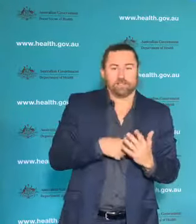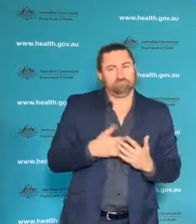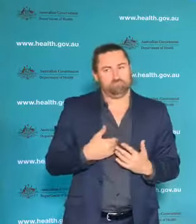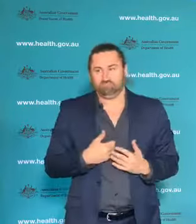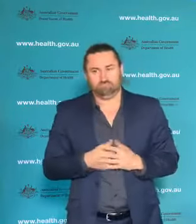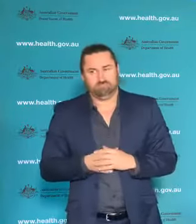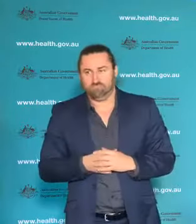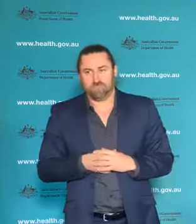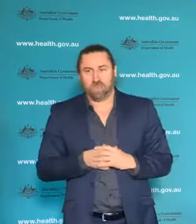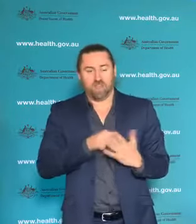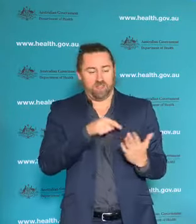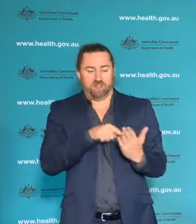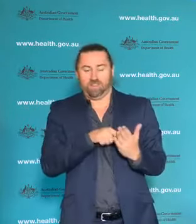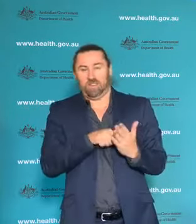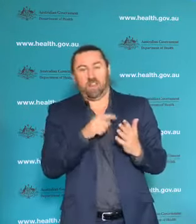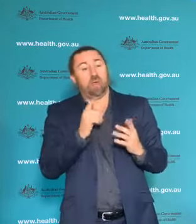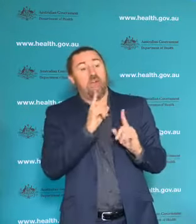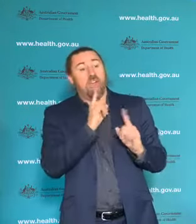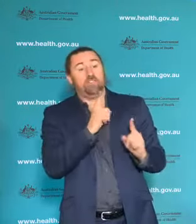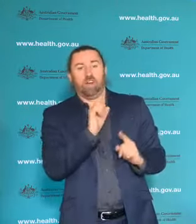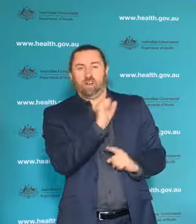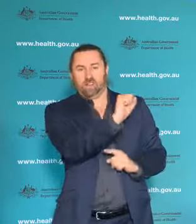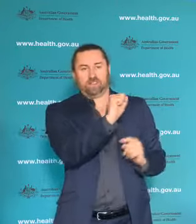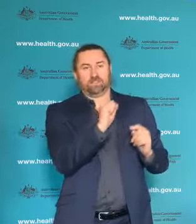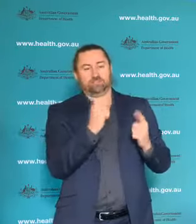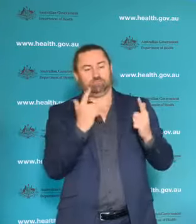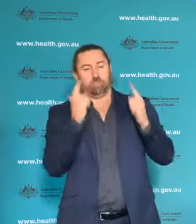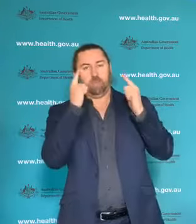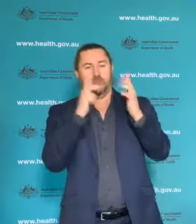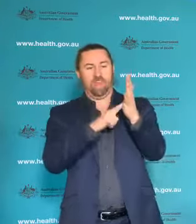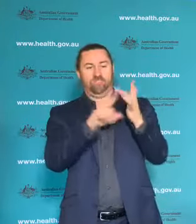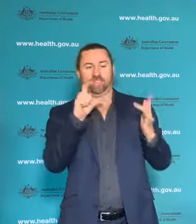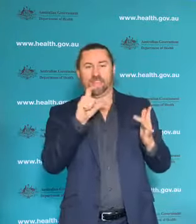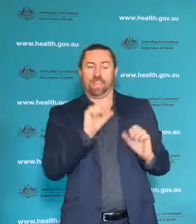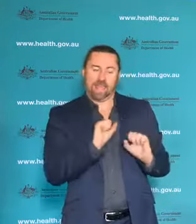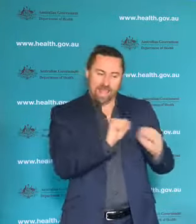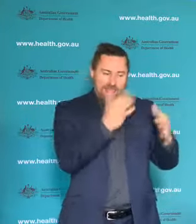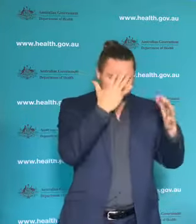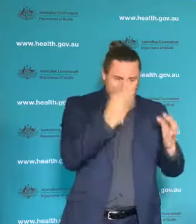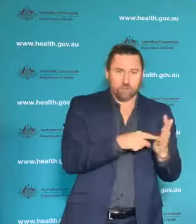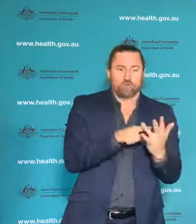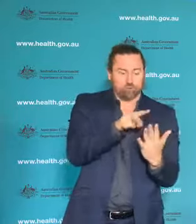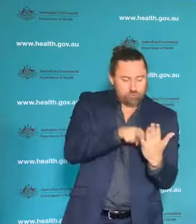have to wait and hear from the Premier of Victoria, as he considers the advice which has been provided.